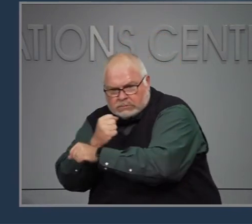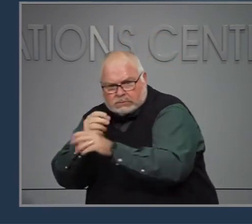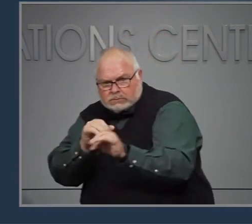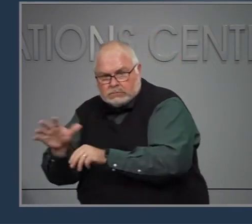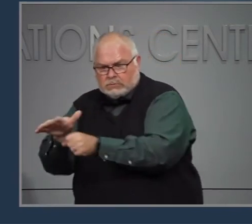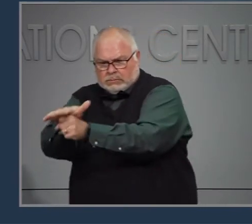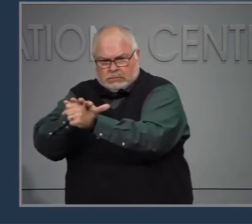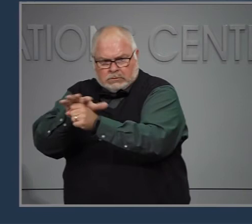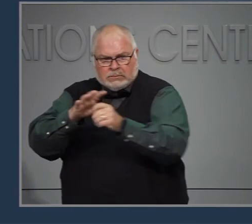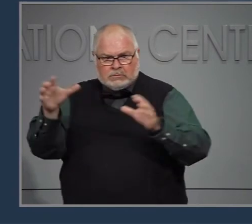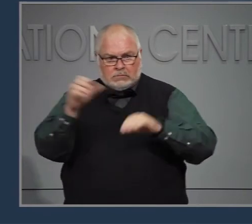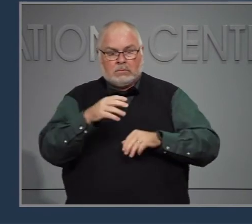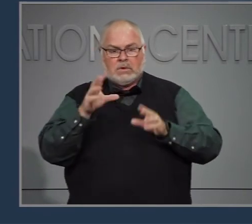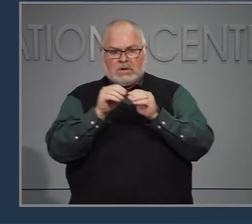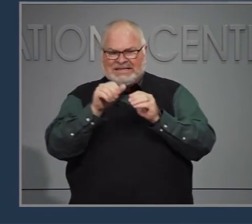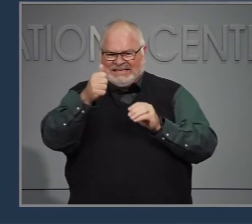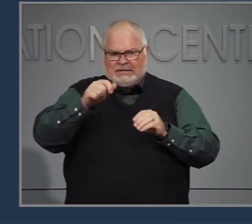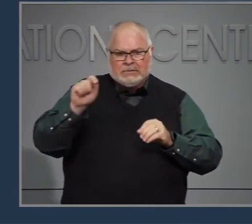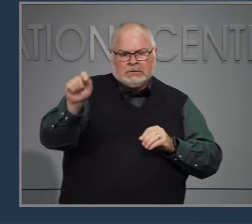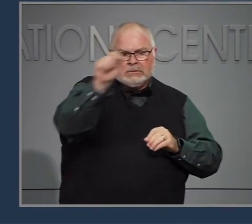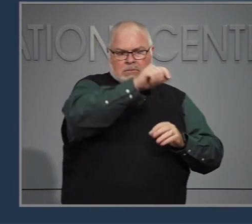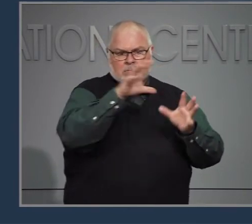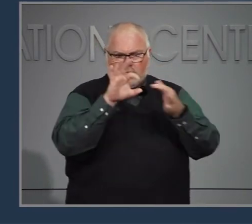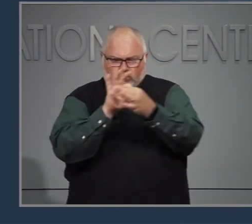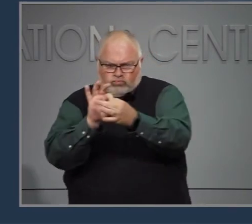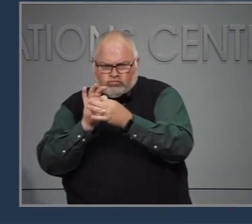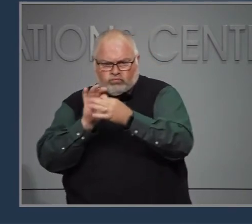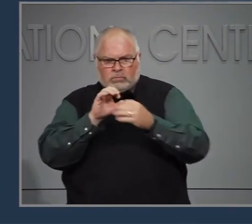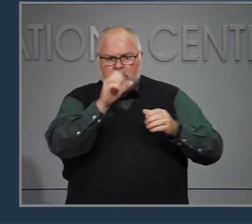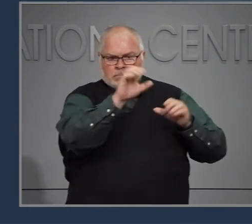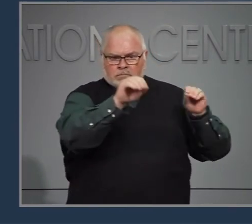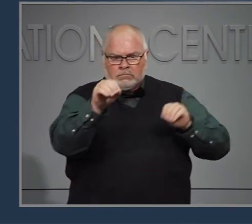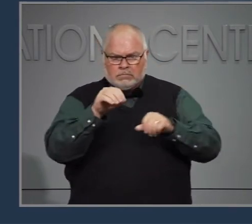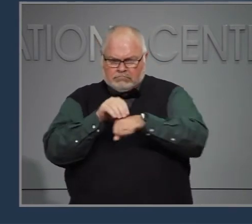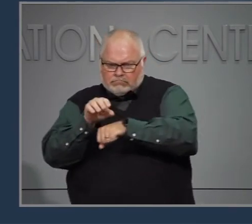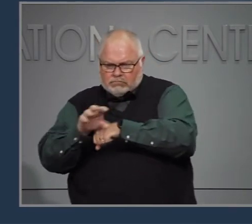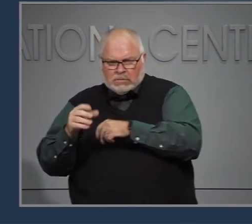FACILITY. WE ARE PROVIDING DIRECT TECHNICAL ASSISTANCE TO CONTAIN AND CONTROL THE